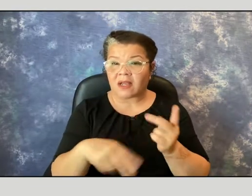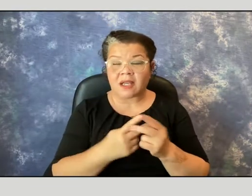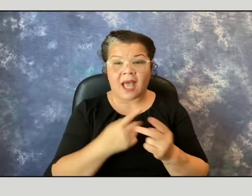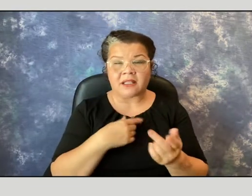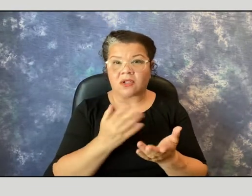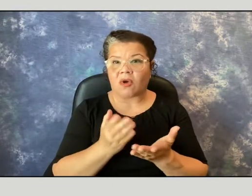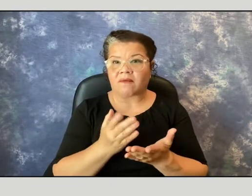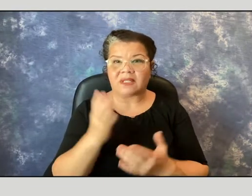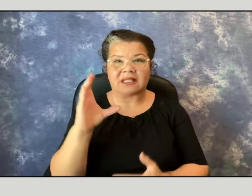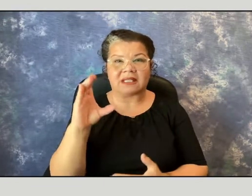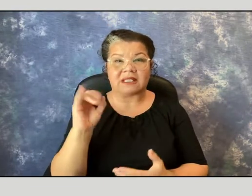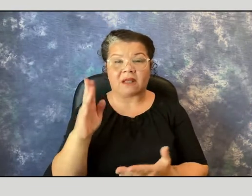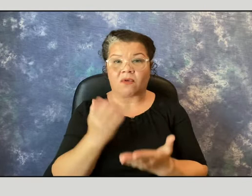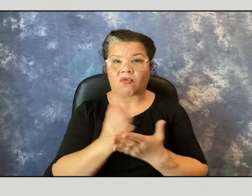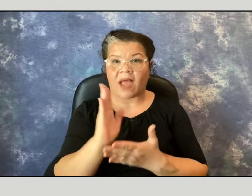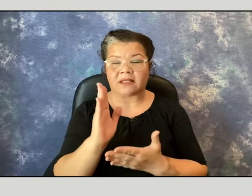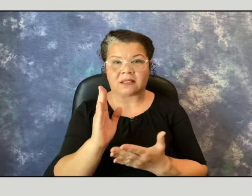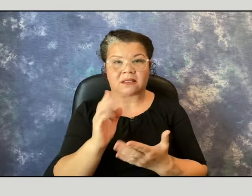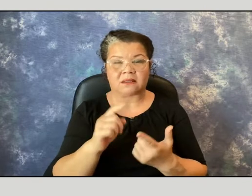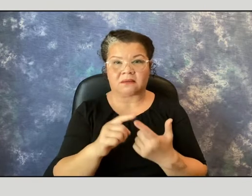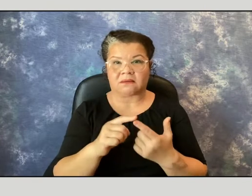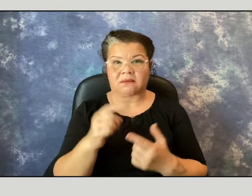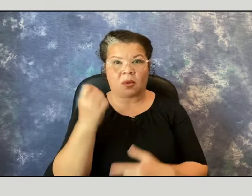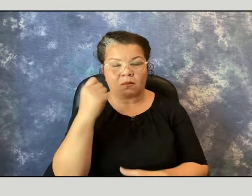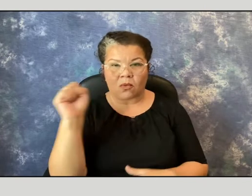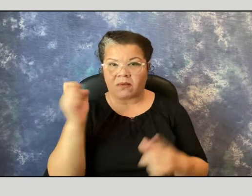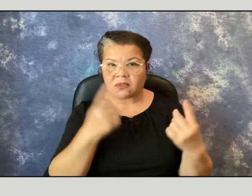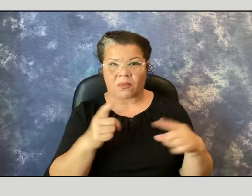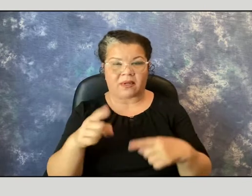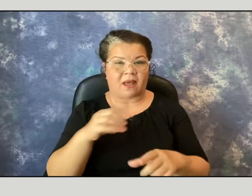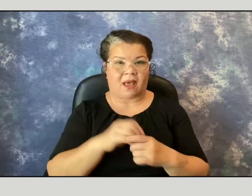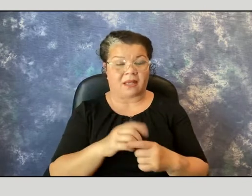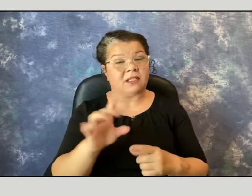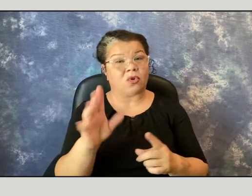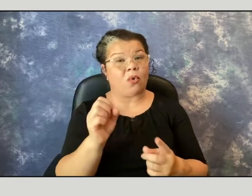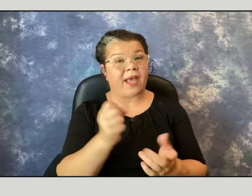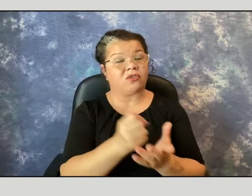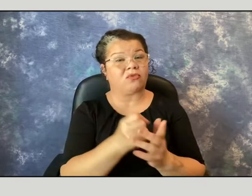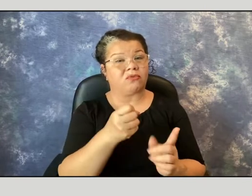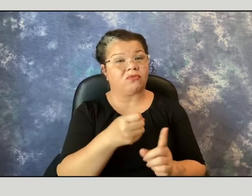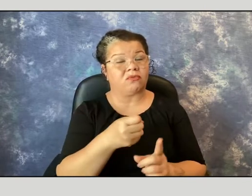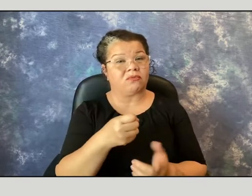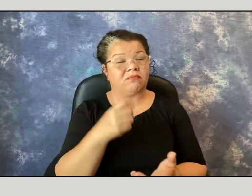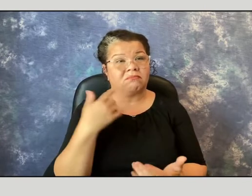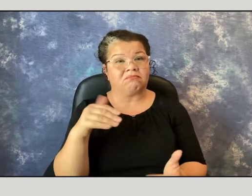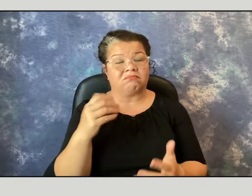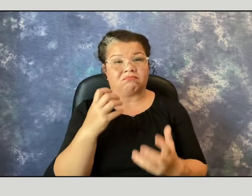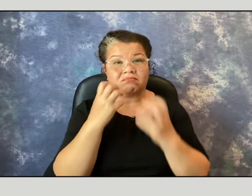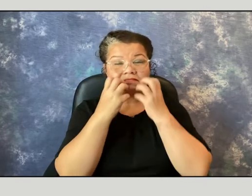in the US, so really, really rich and important. Yarimar, I'd love to hear from you now a little bit